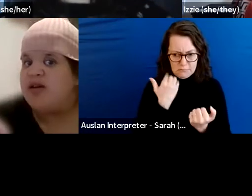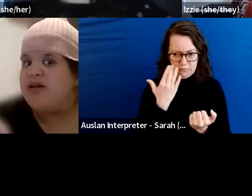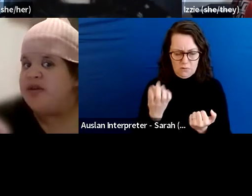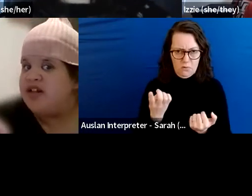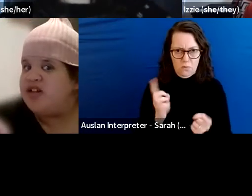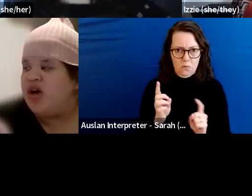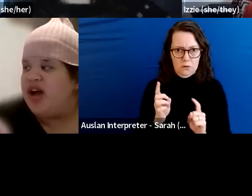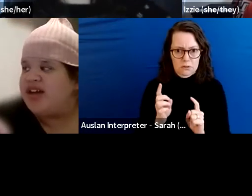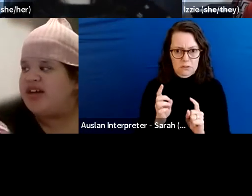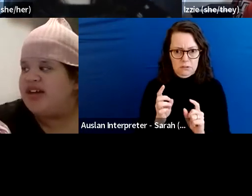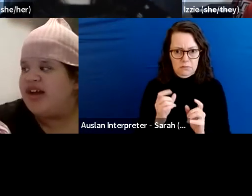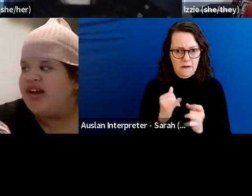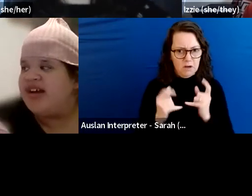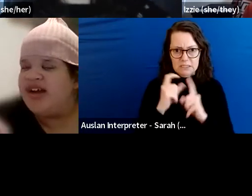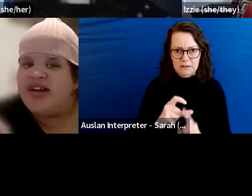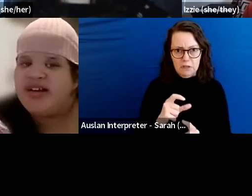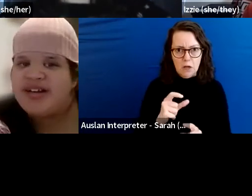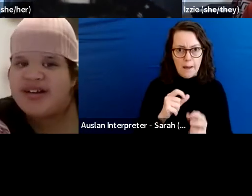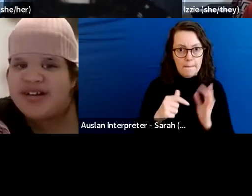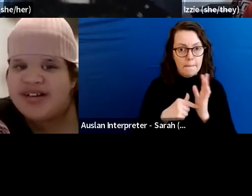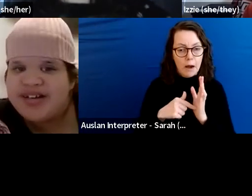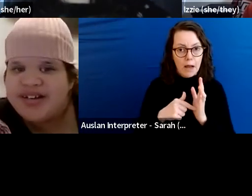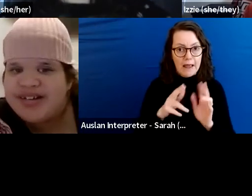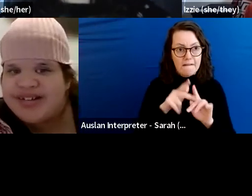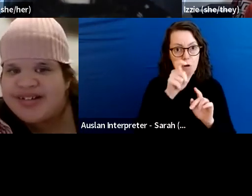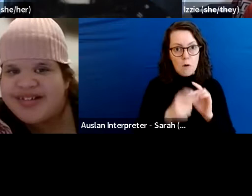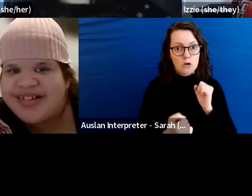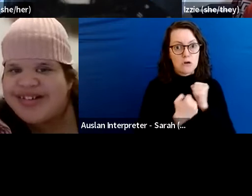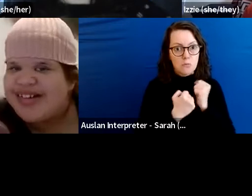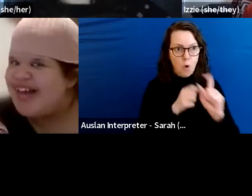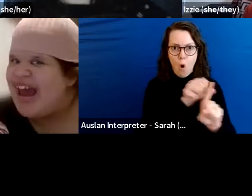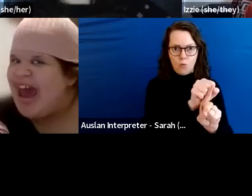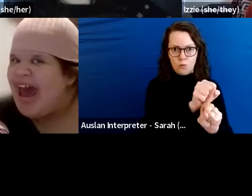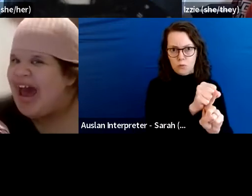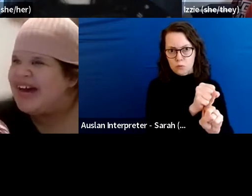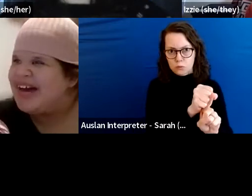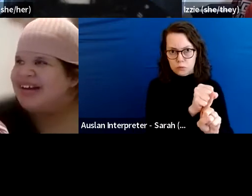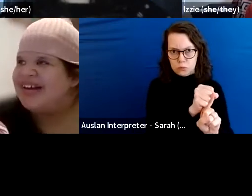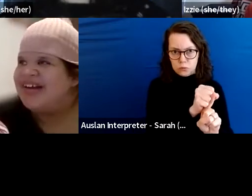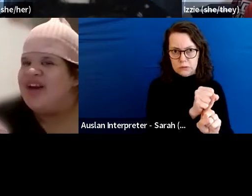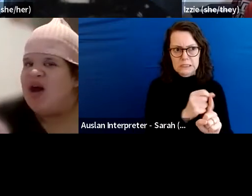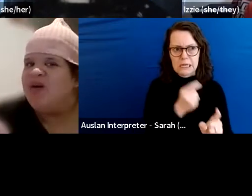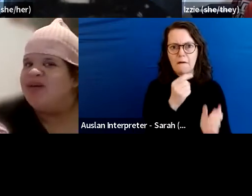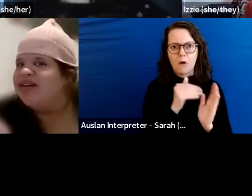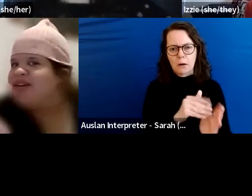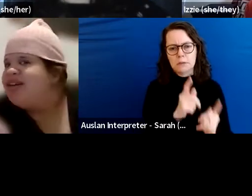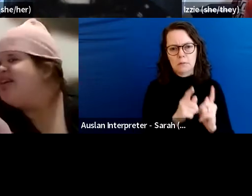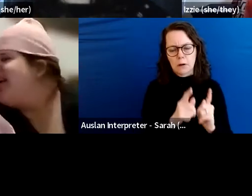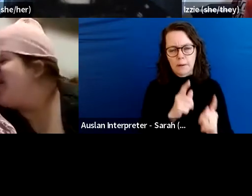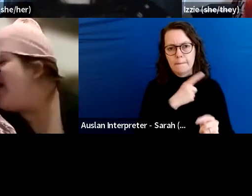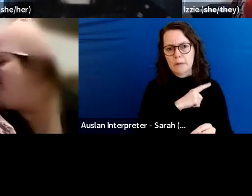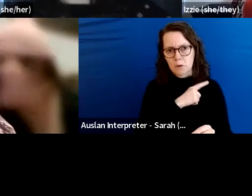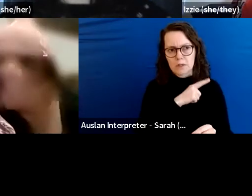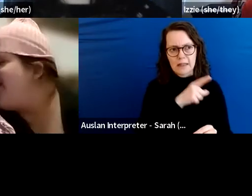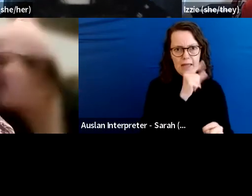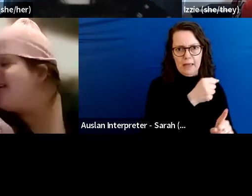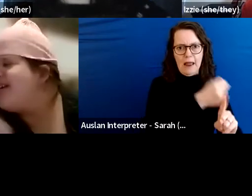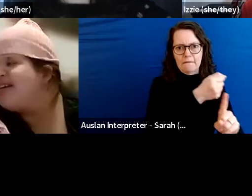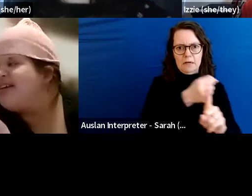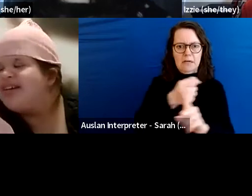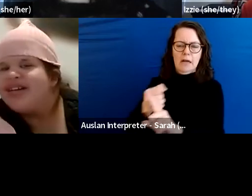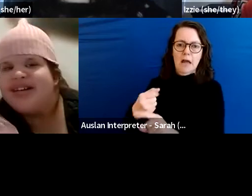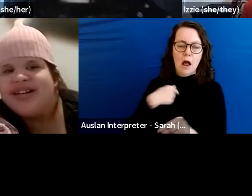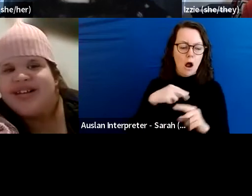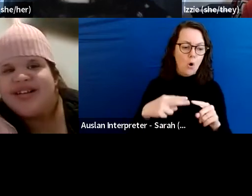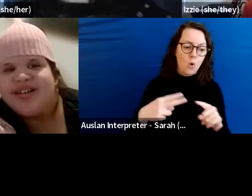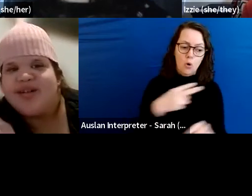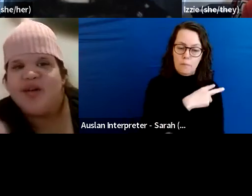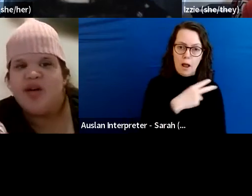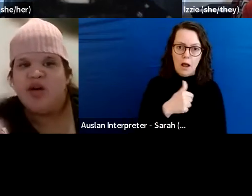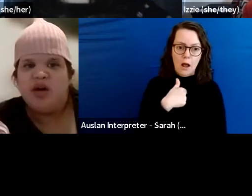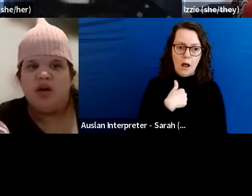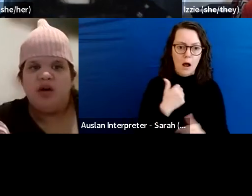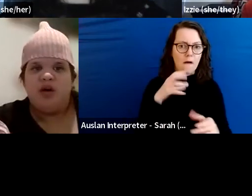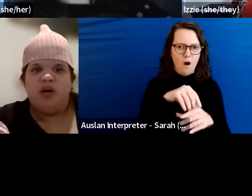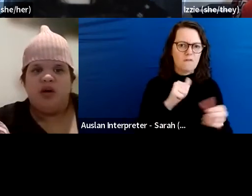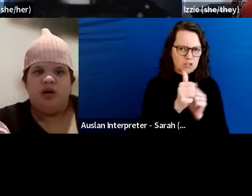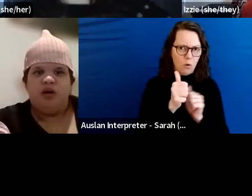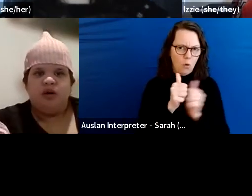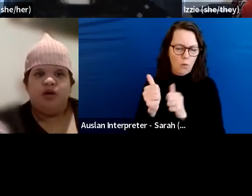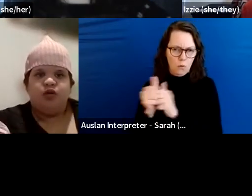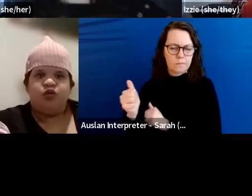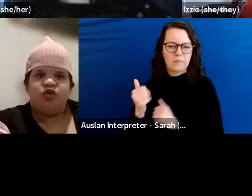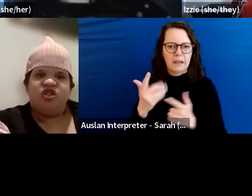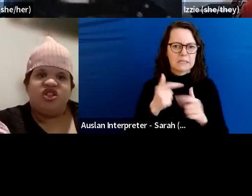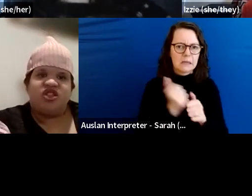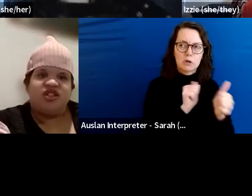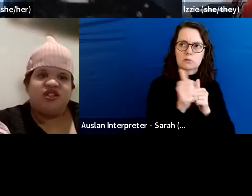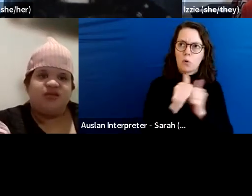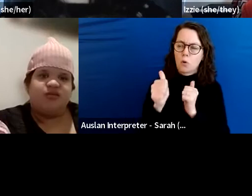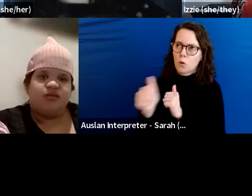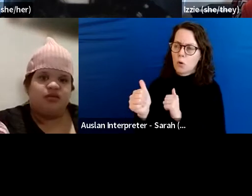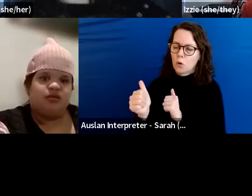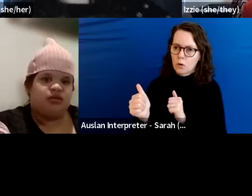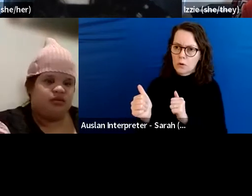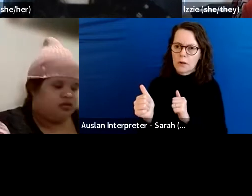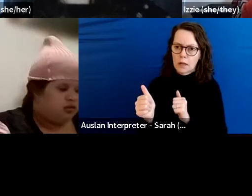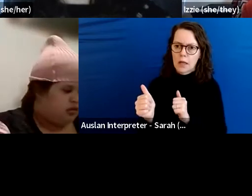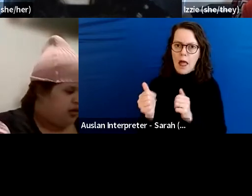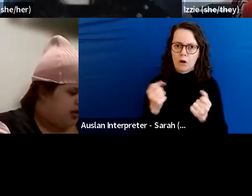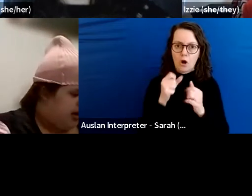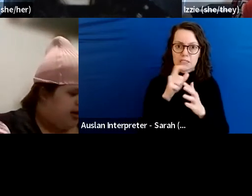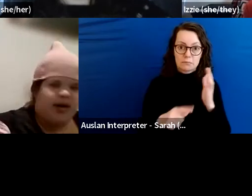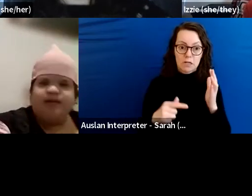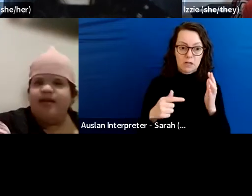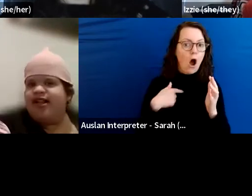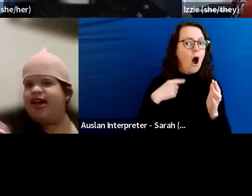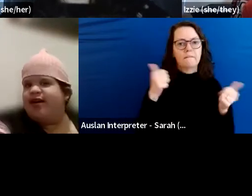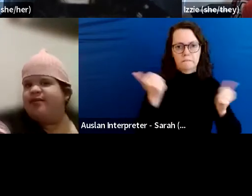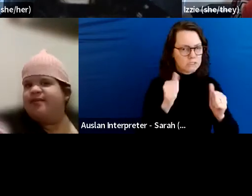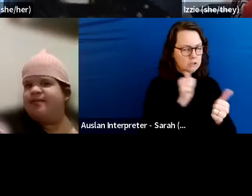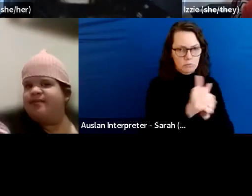Um, so yeah, hold on to those key players in those different areas in sports or schools. Because, looking back, you know I was, I played in a lot of different sports, and after acquiring my disability I had to quit all of them because they weren't the